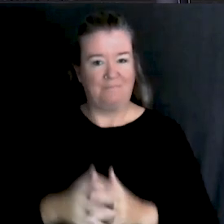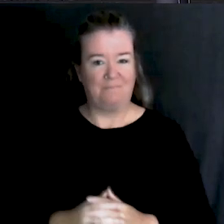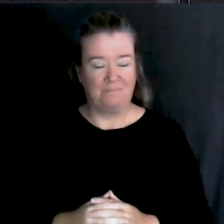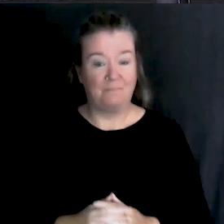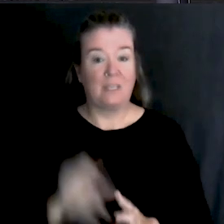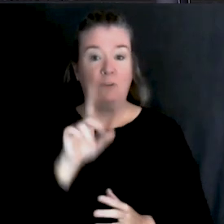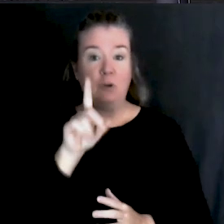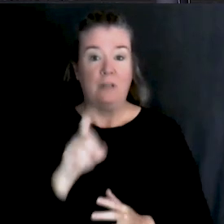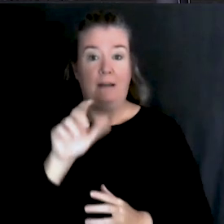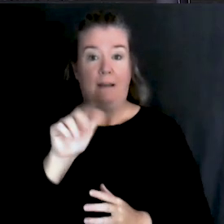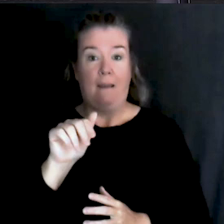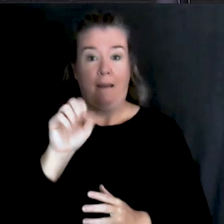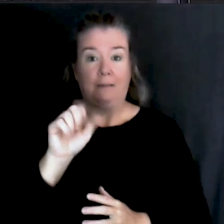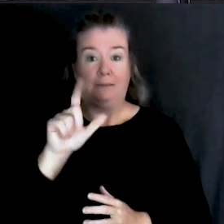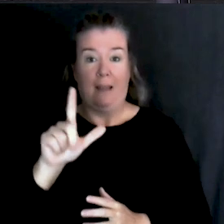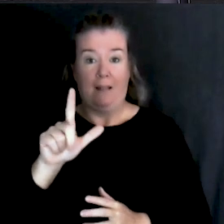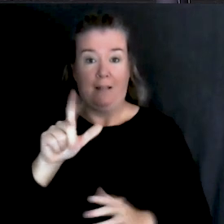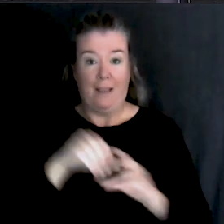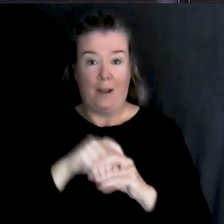BETH RICE >> If you use American Sign Language at home, there are